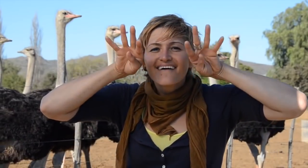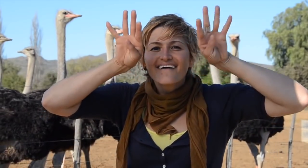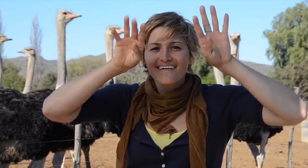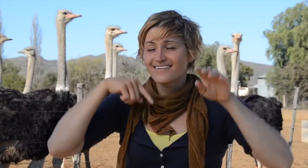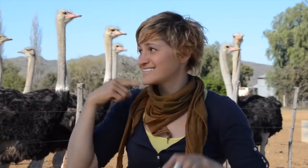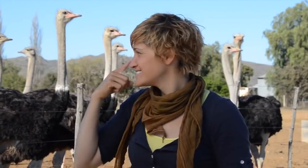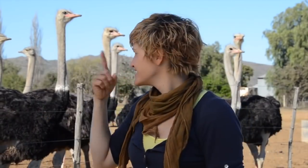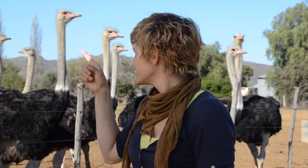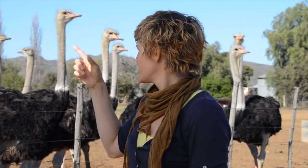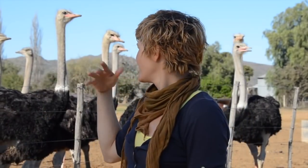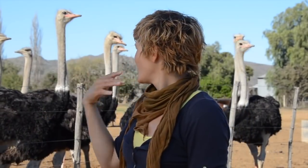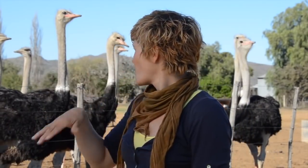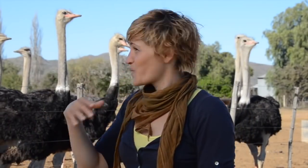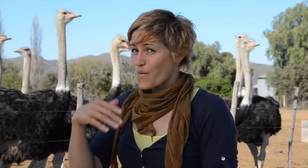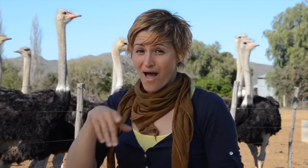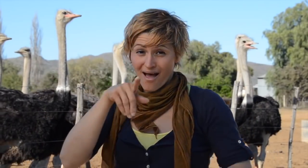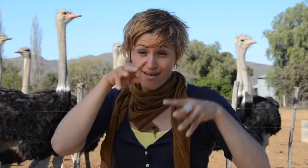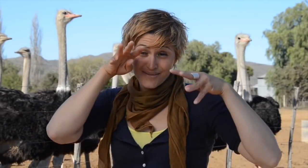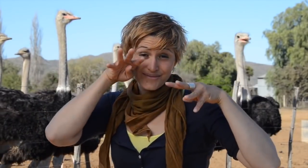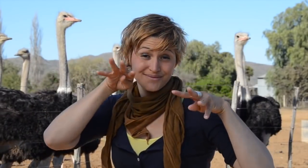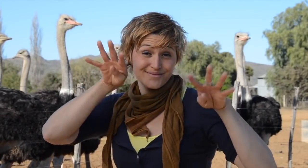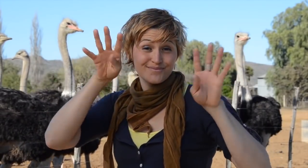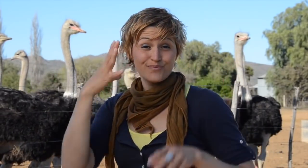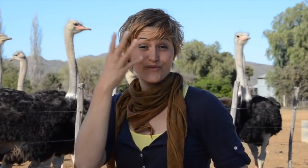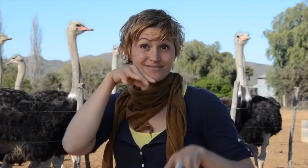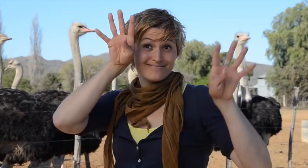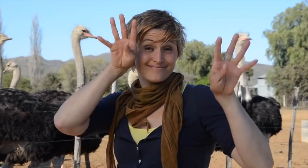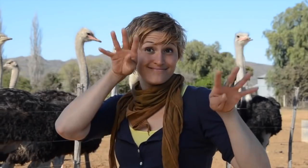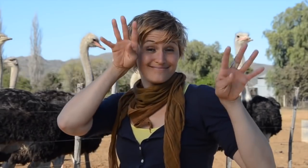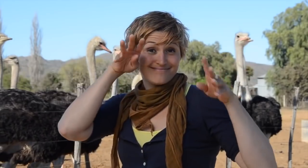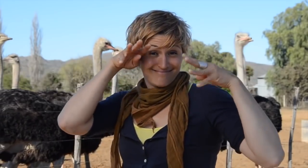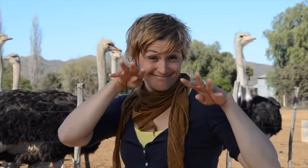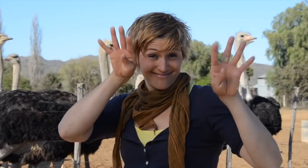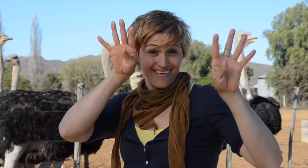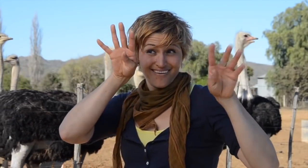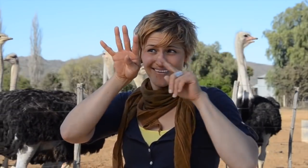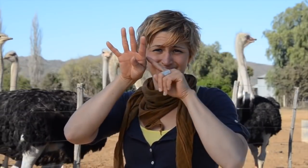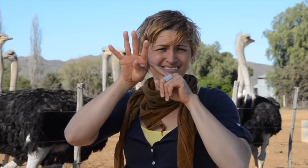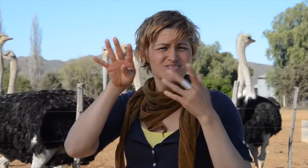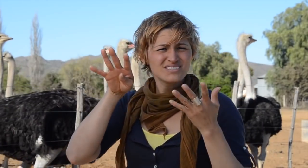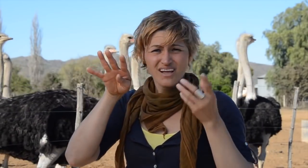See the beautiful eyelashes on the ostriches?